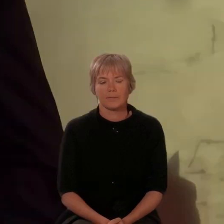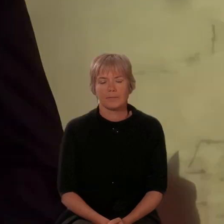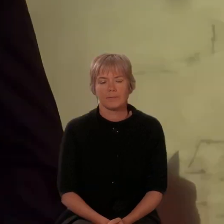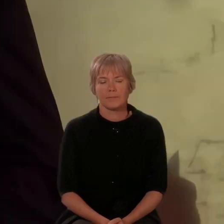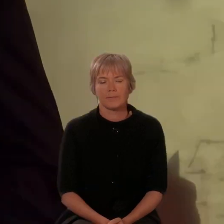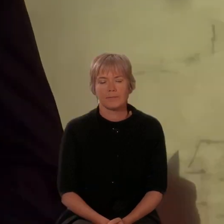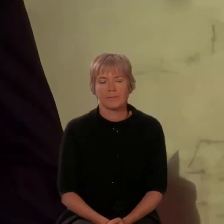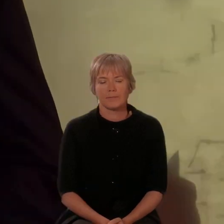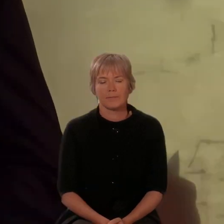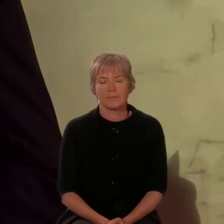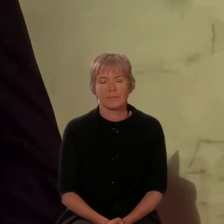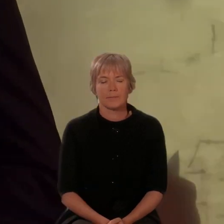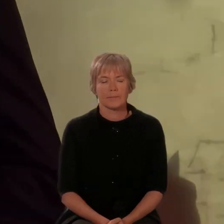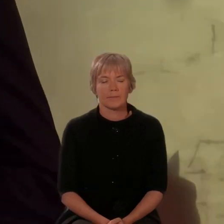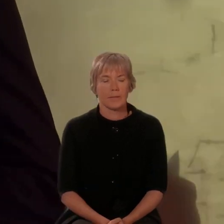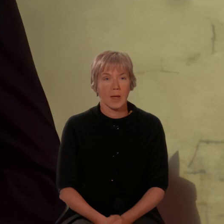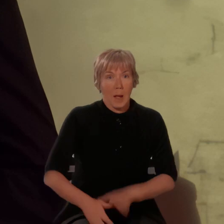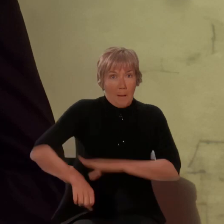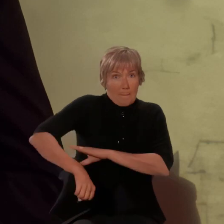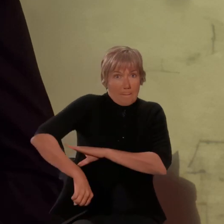The very witching hour of night is upon us.